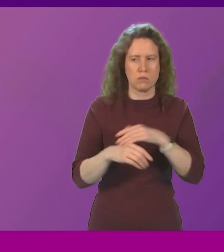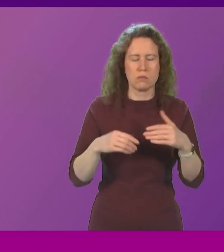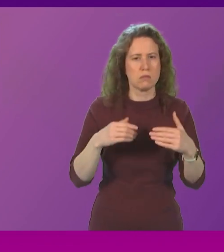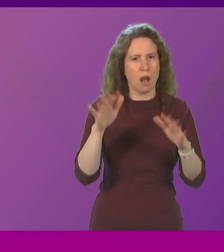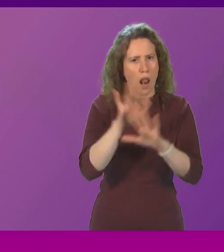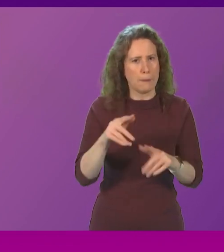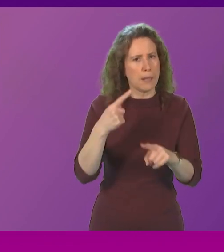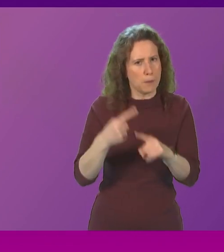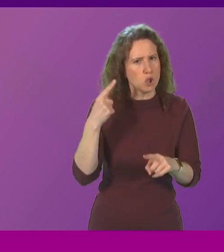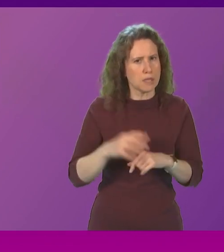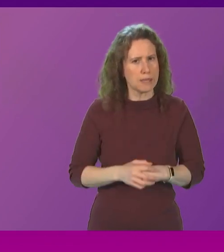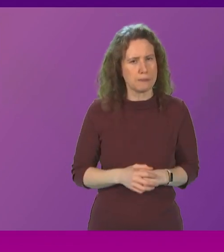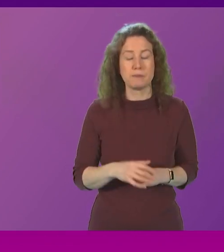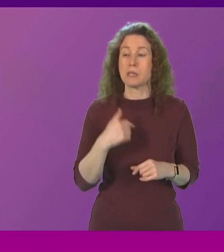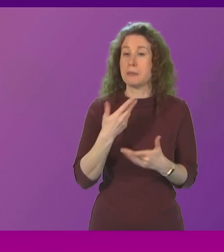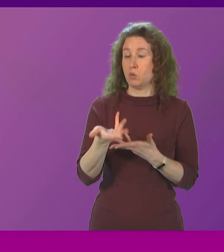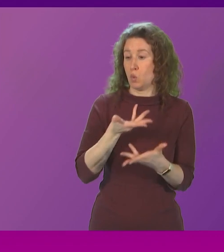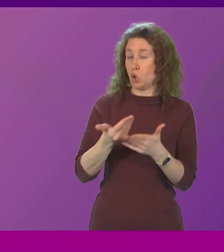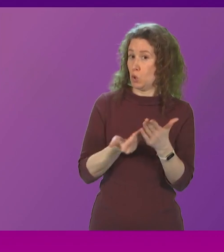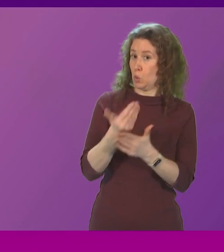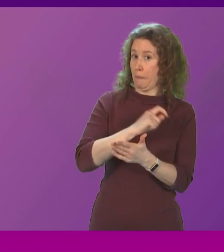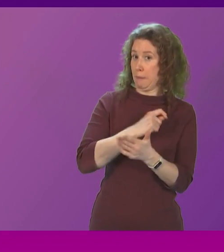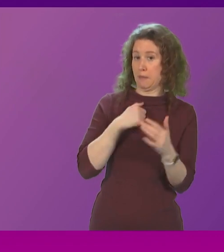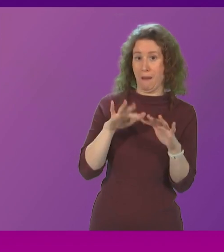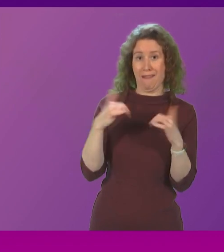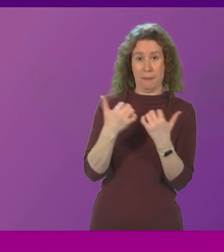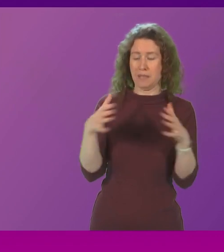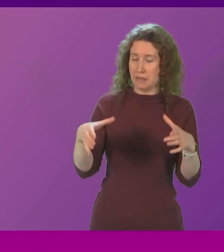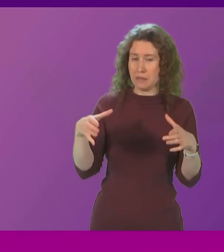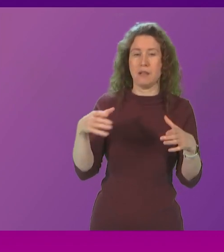When I spoke to the new members of the Cabinet, including the junior ministerial team, I made